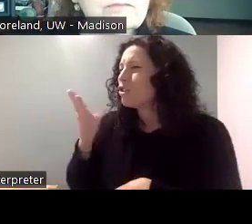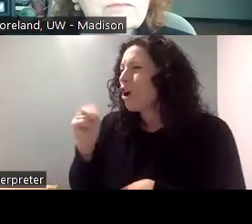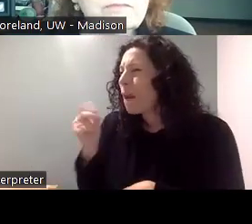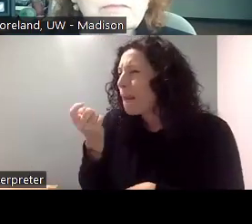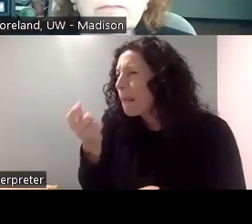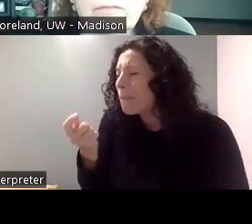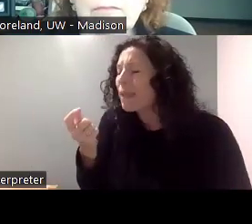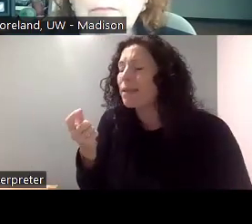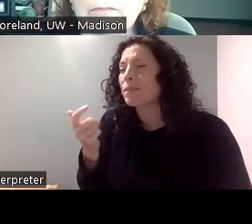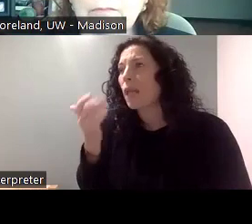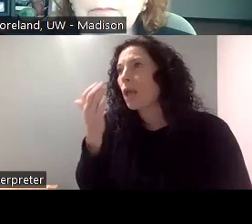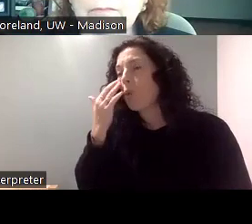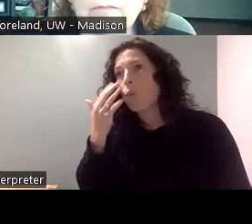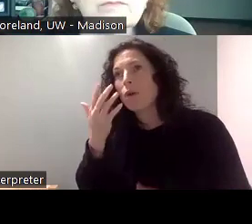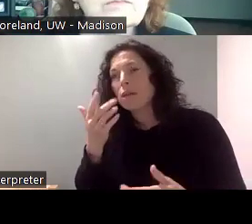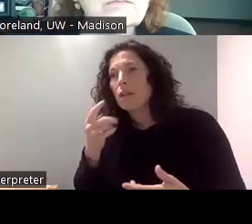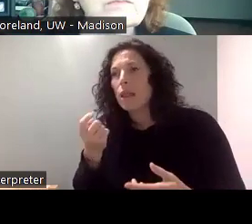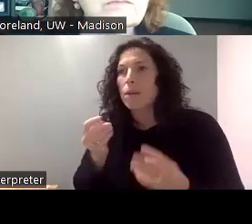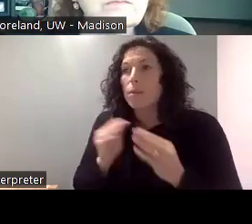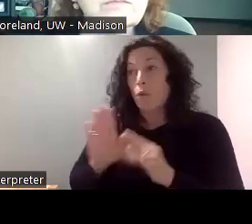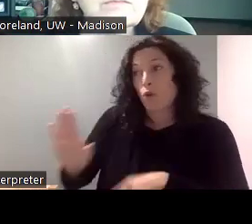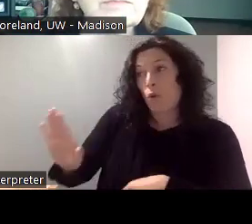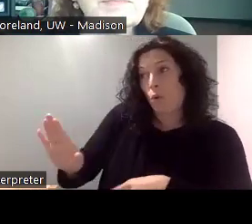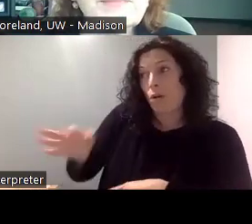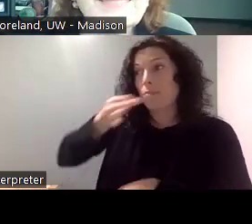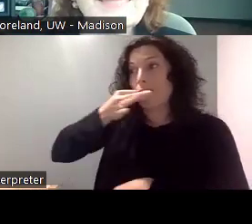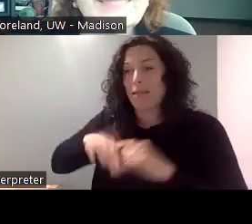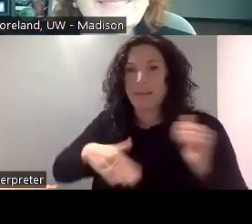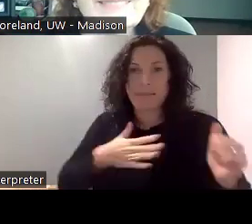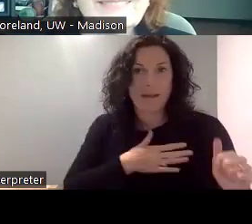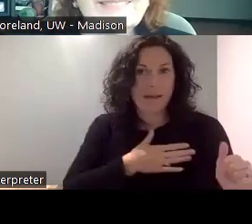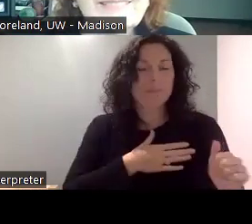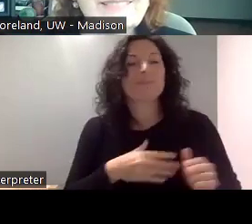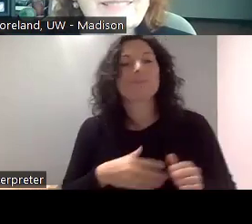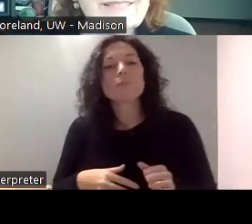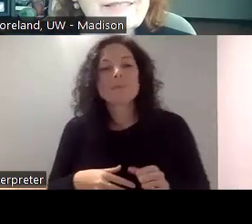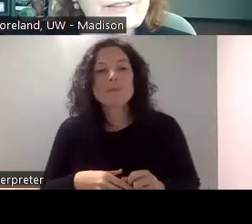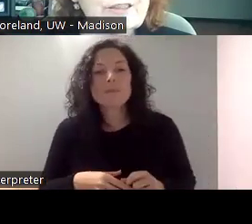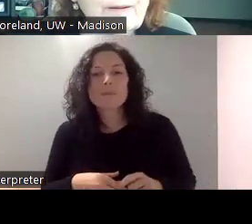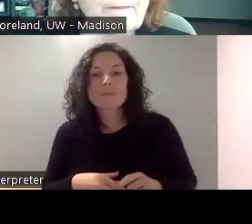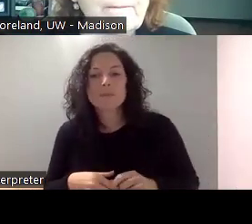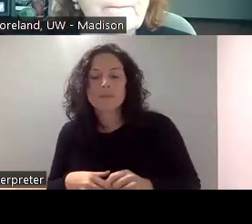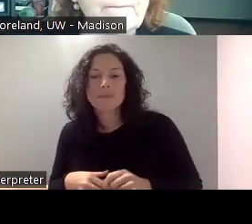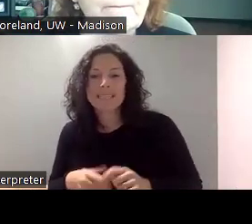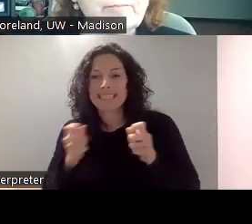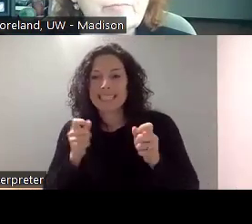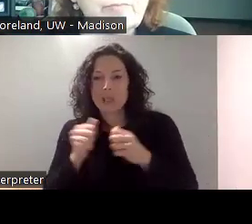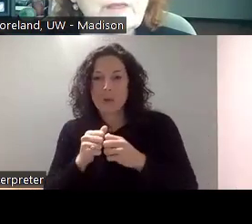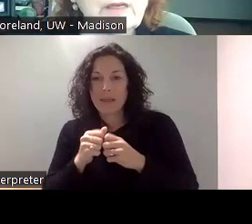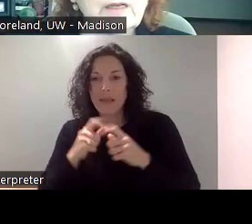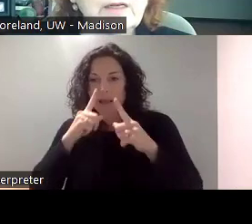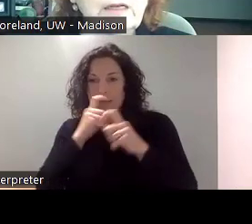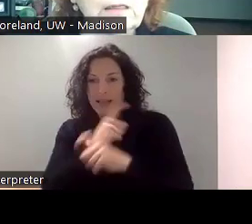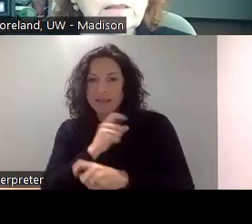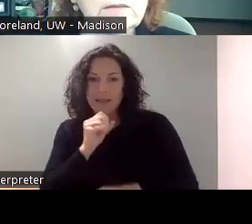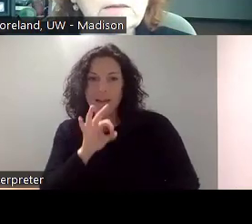and I know this is probably more your wheelhouse than mine is, dealing with the complexity of different regulatory